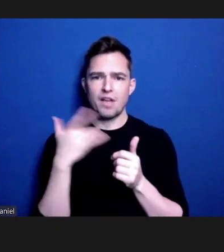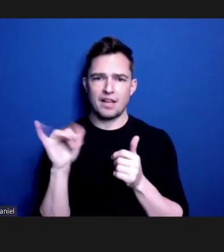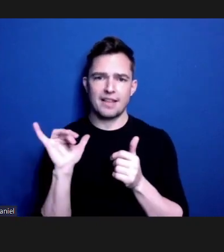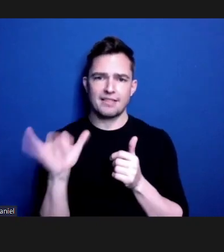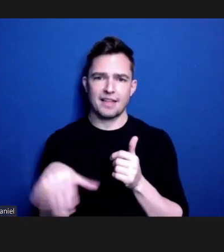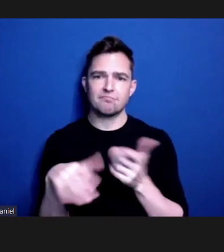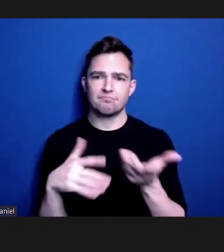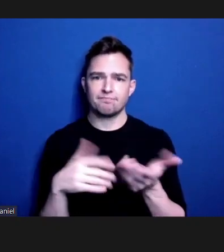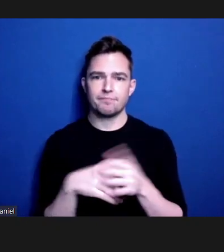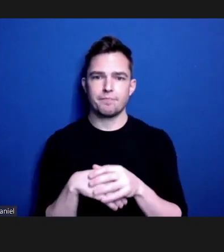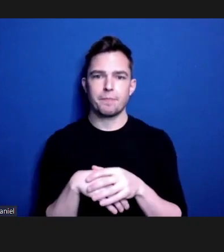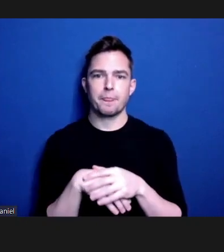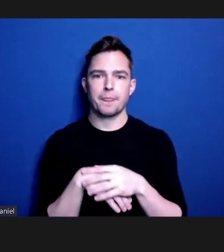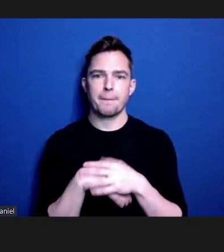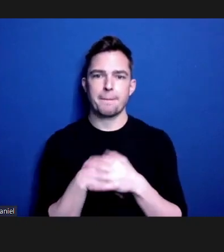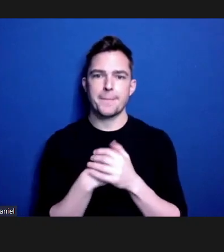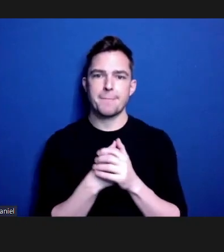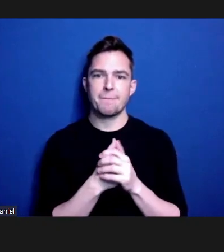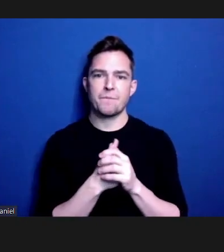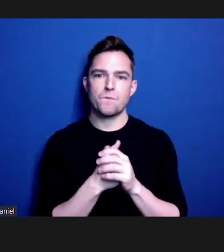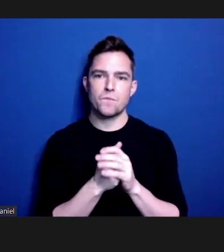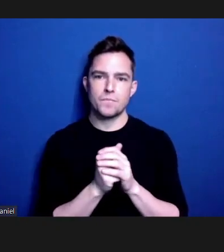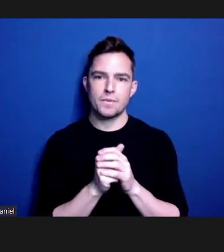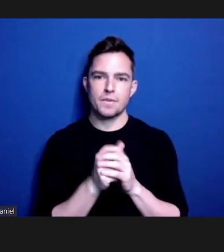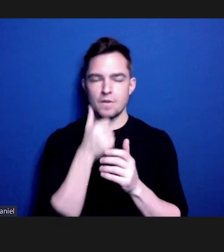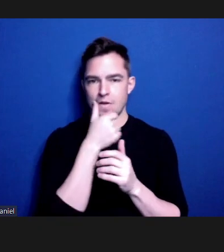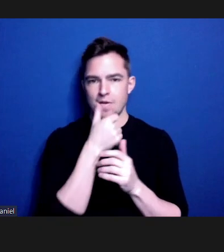it would have been useful if they had made those social media posts themselves, printed